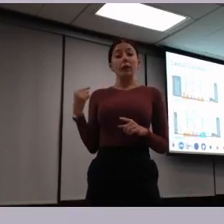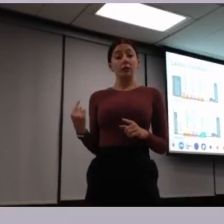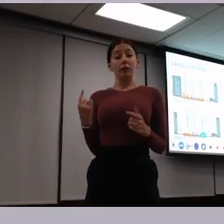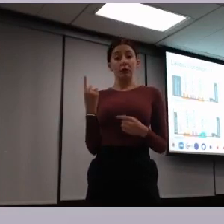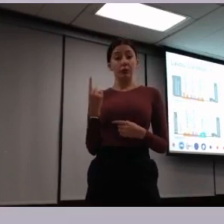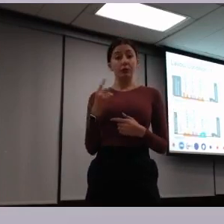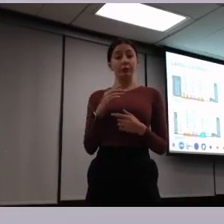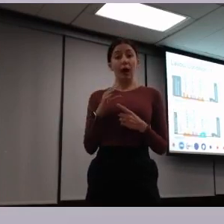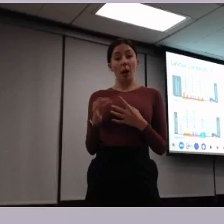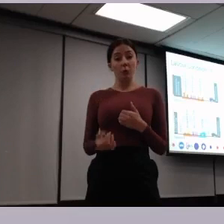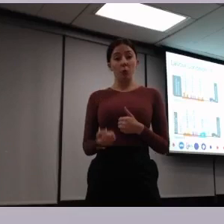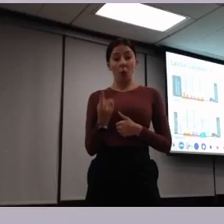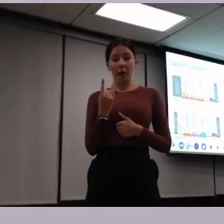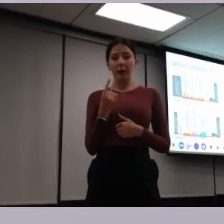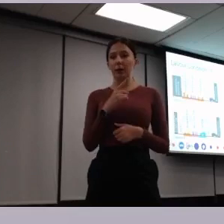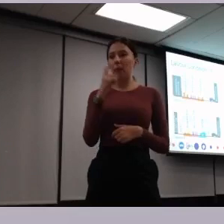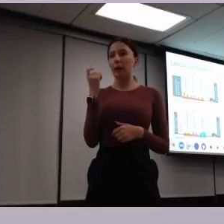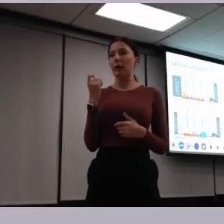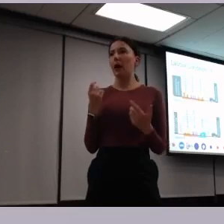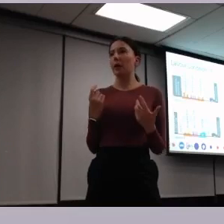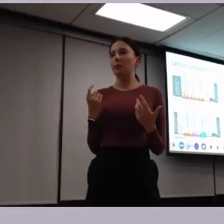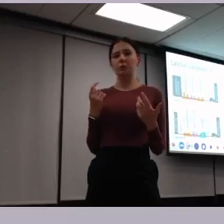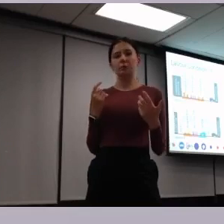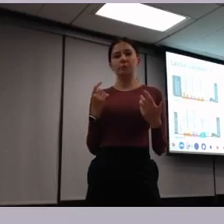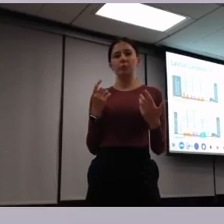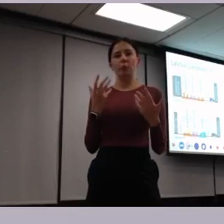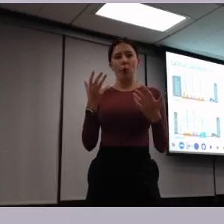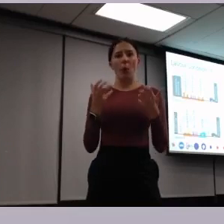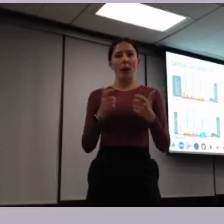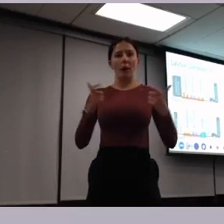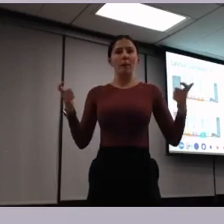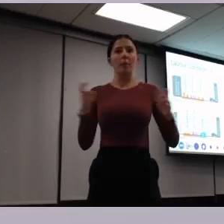because we're loading the larger program as a Jason to the main street